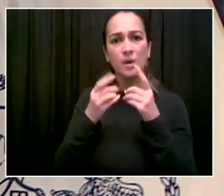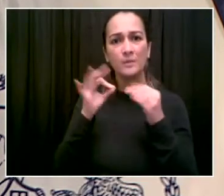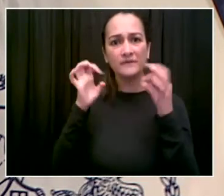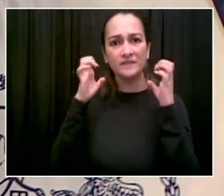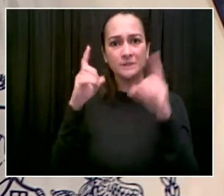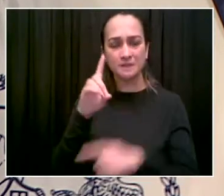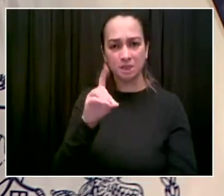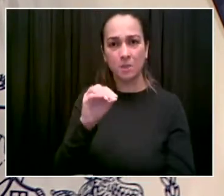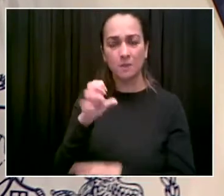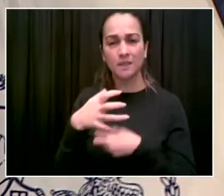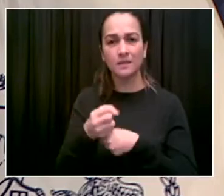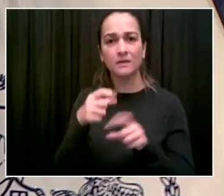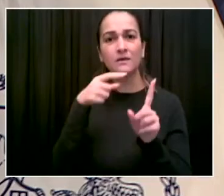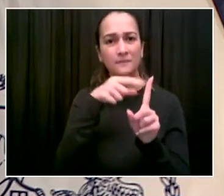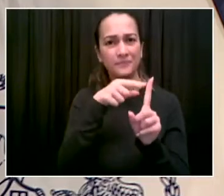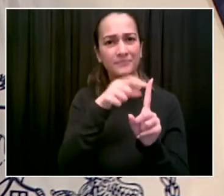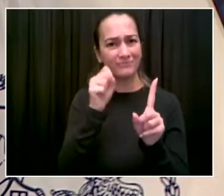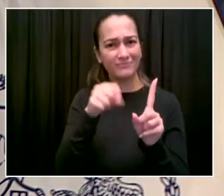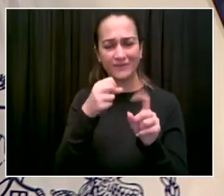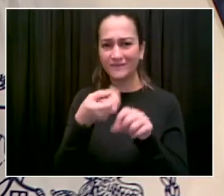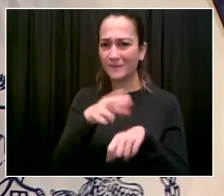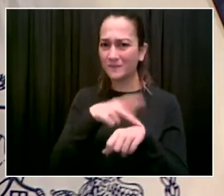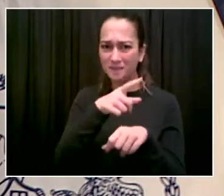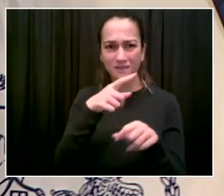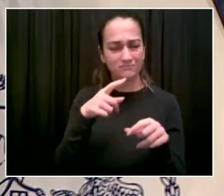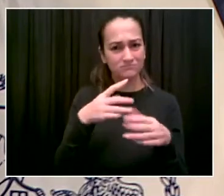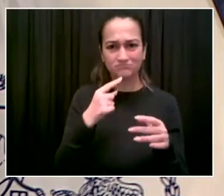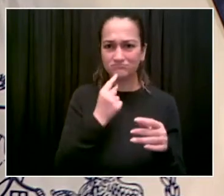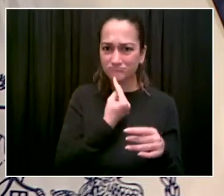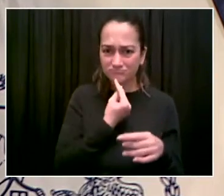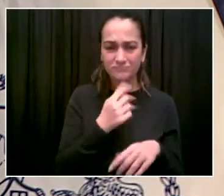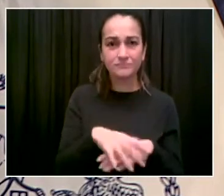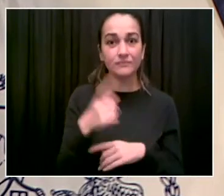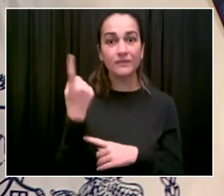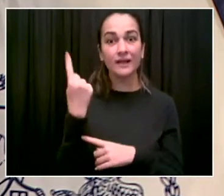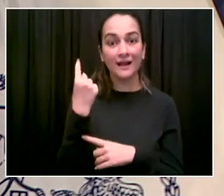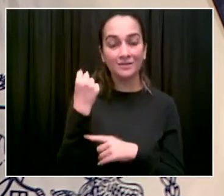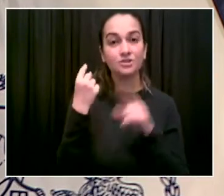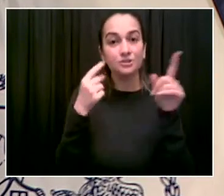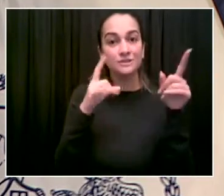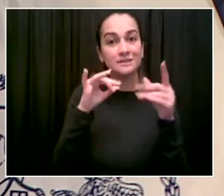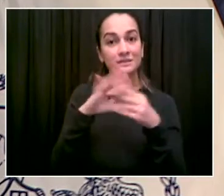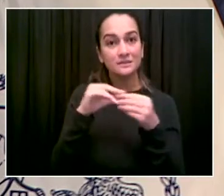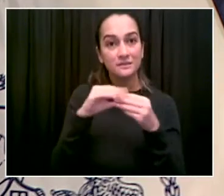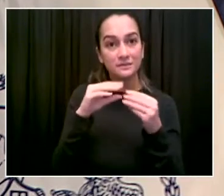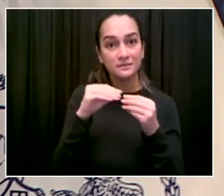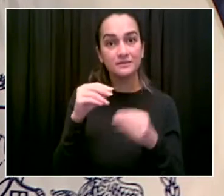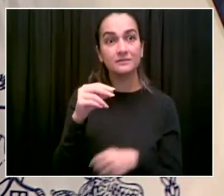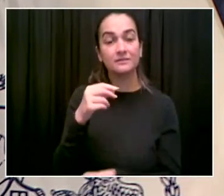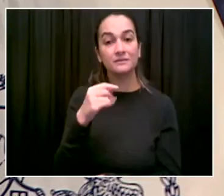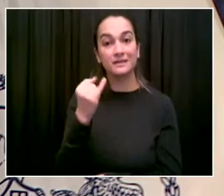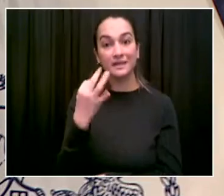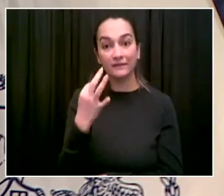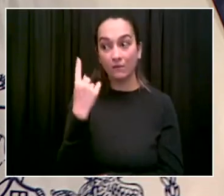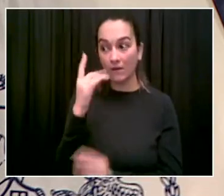ORSTY, THERE WERE INACCURACIES IN THE STORY. THE FACT THAT WE SAID LAST YEAR WE WOULD ACT ON ANY CLASSROOM